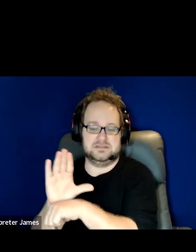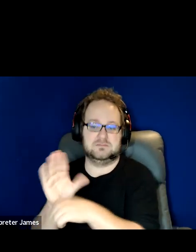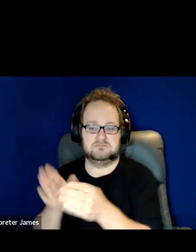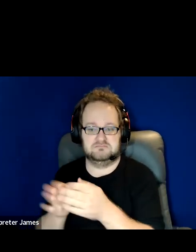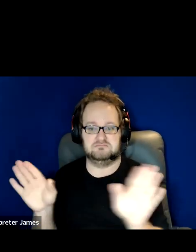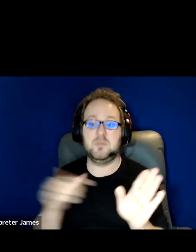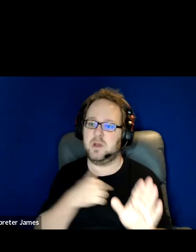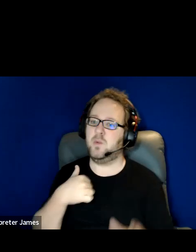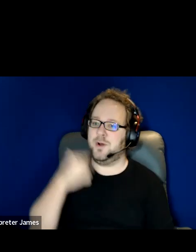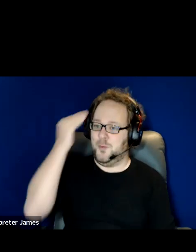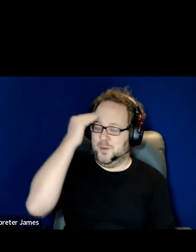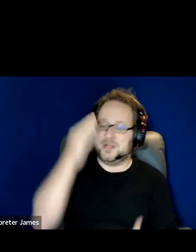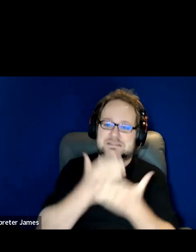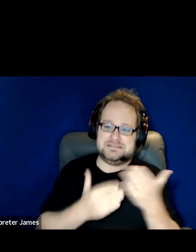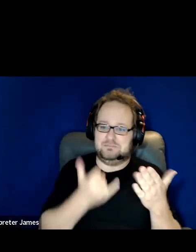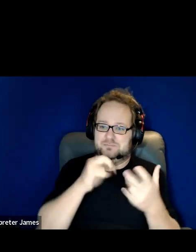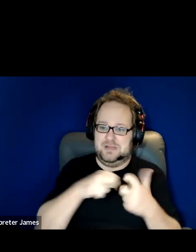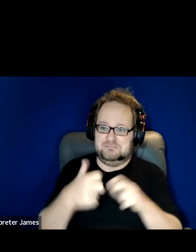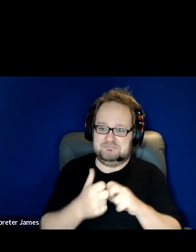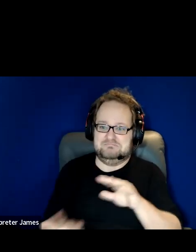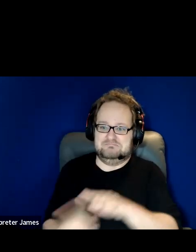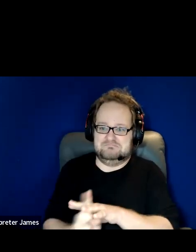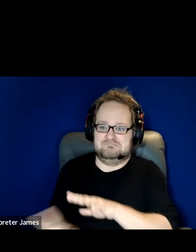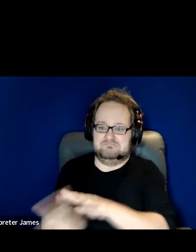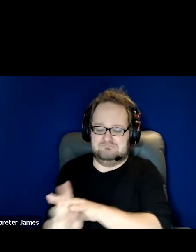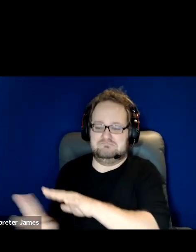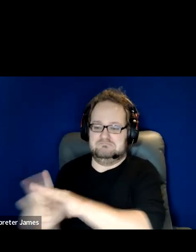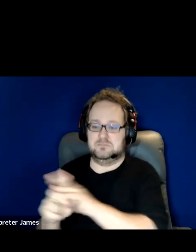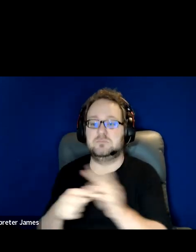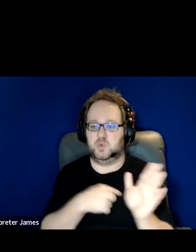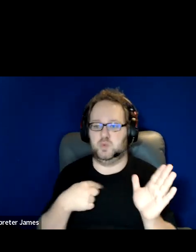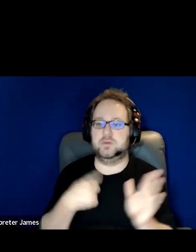We've certainly heard from a lot of folks that they've gone to places and we're told